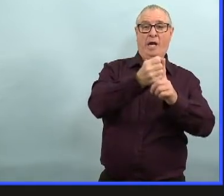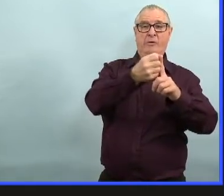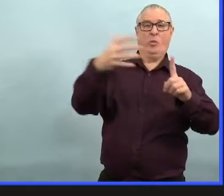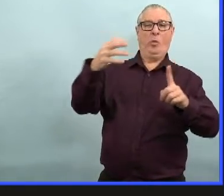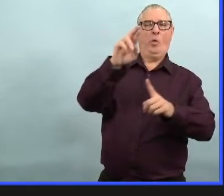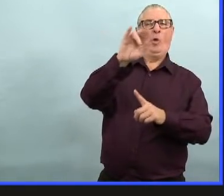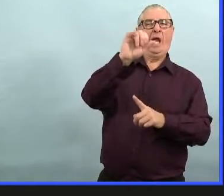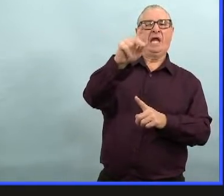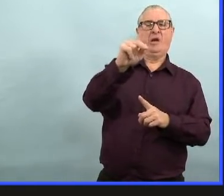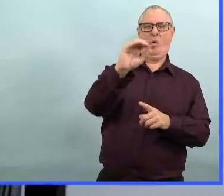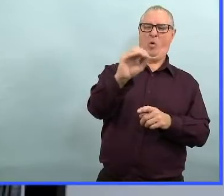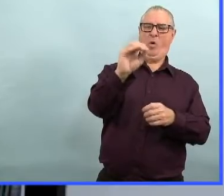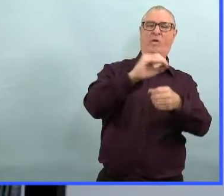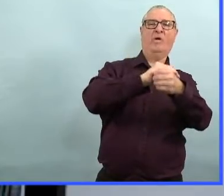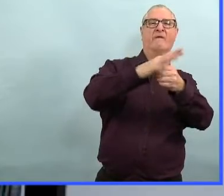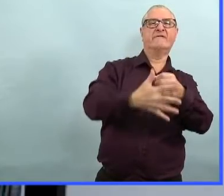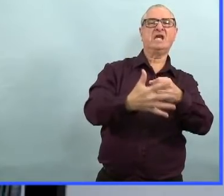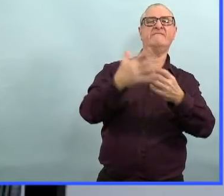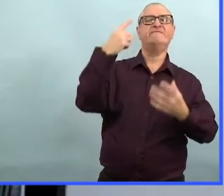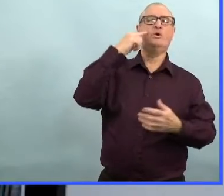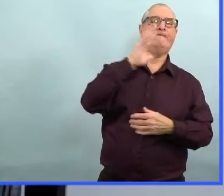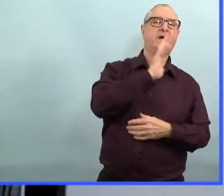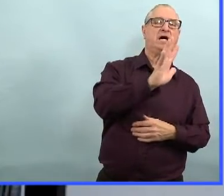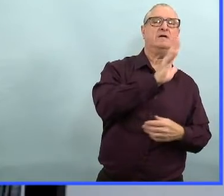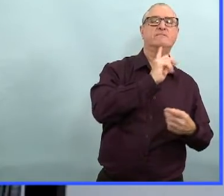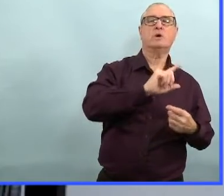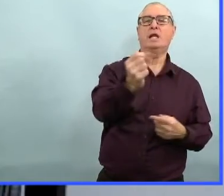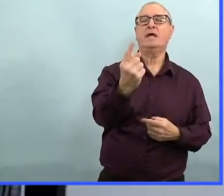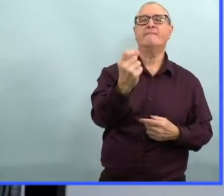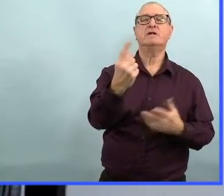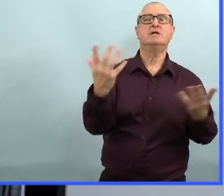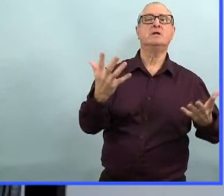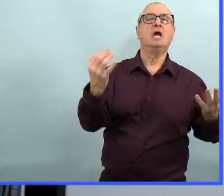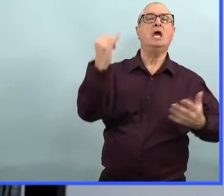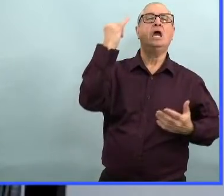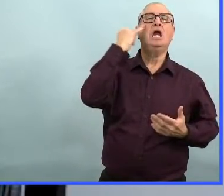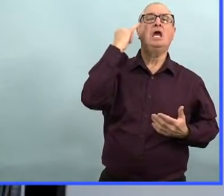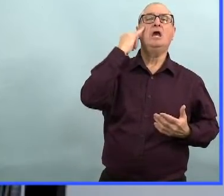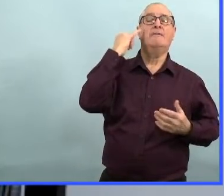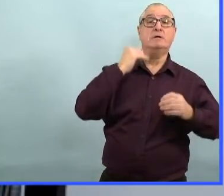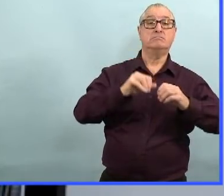yeah and the national advisory committee immunization did a specific re-review of